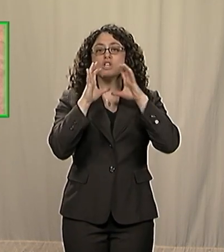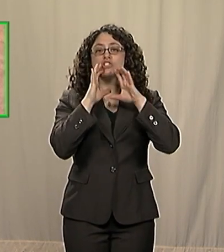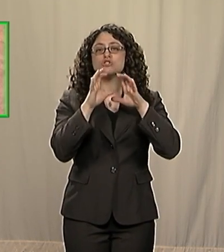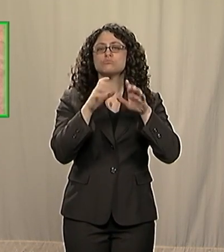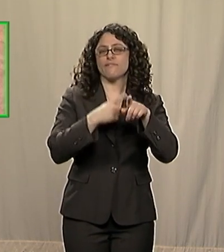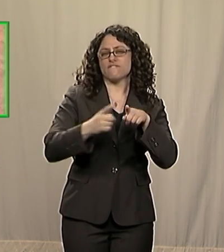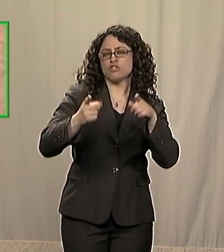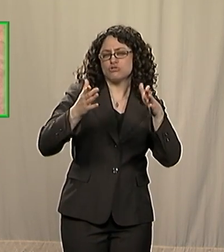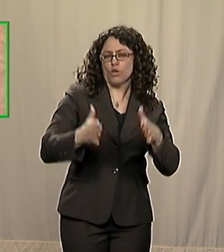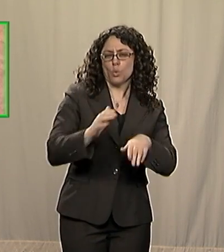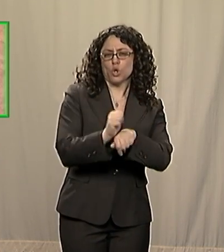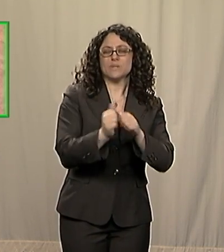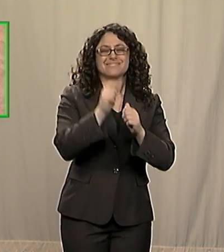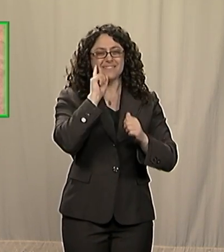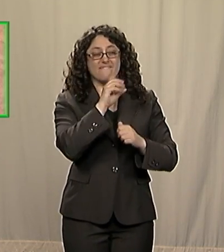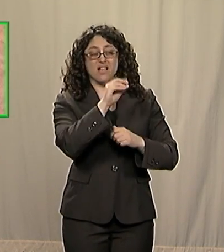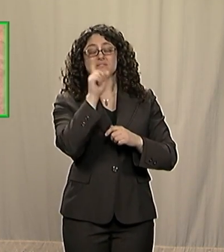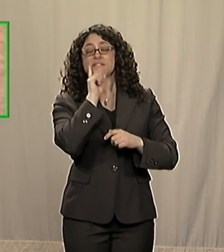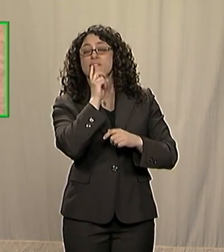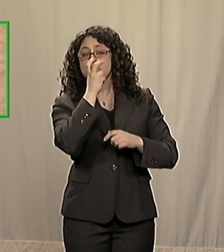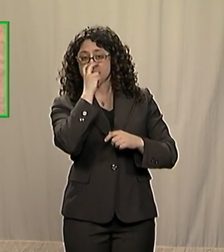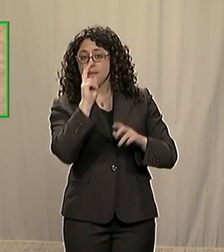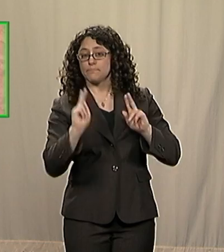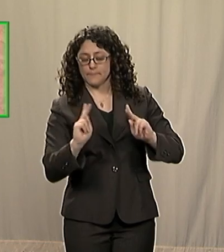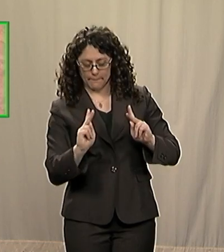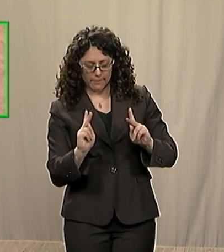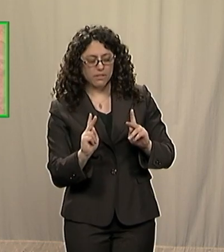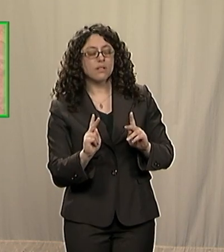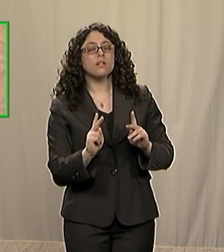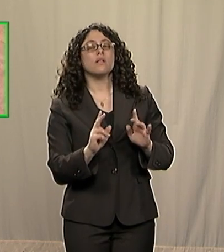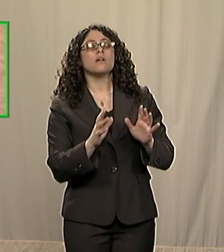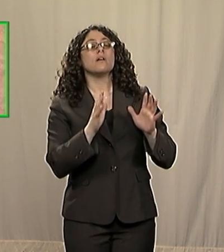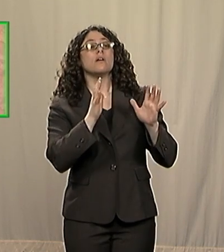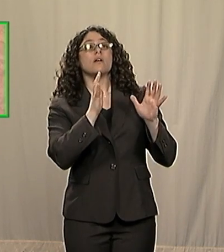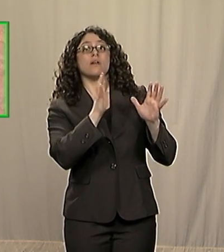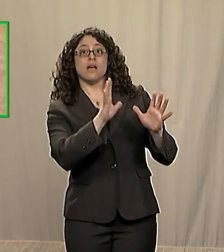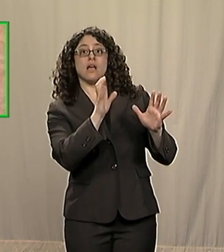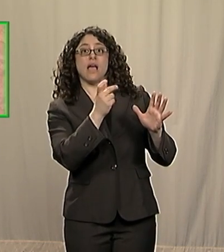working with deaf and deaf-blind people. And this is what the role space of the current code of ethics